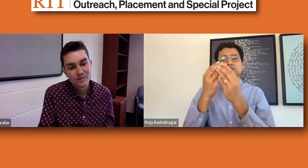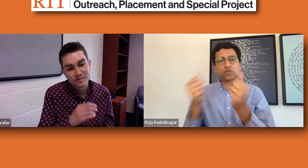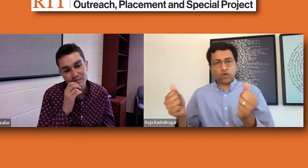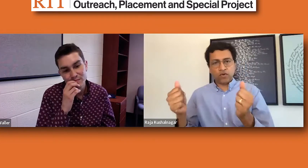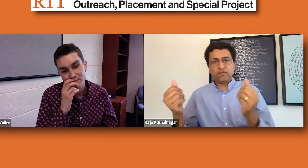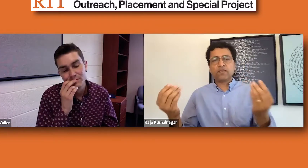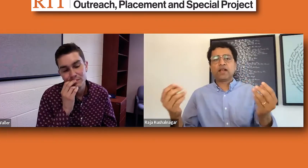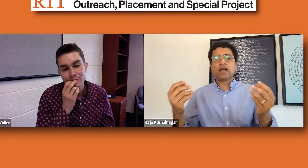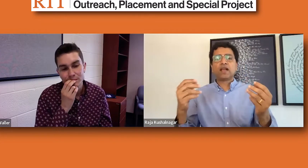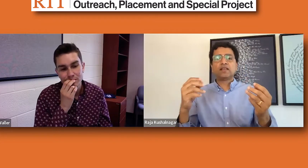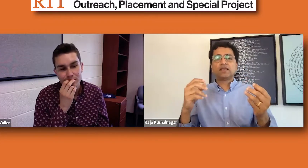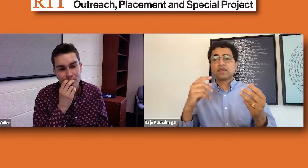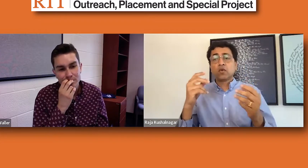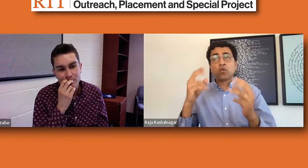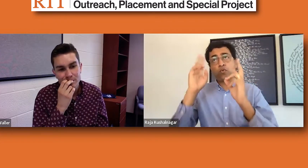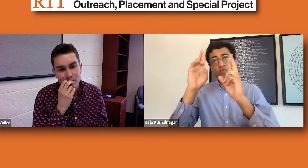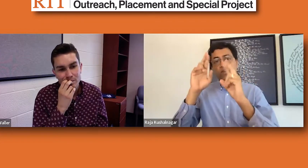from their frame of reference,